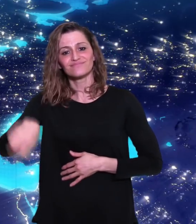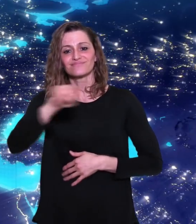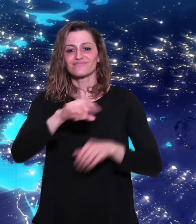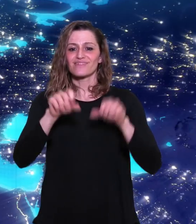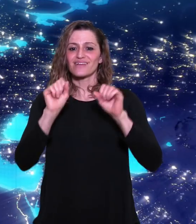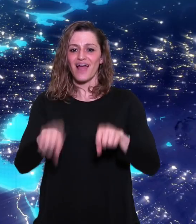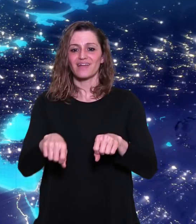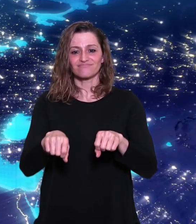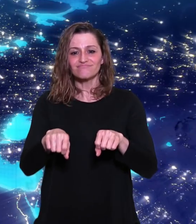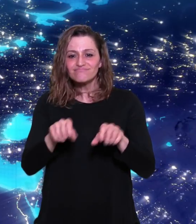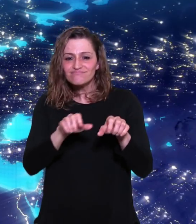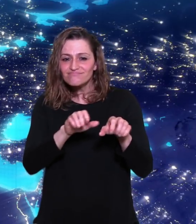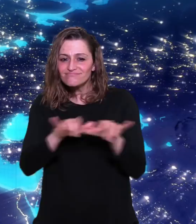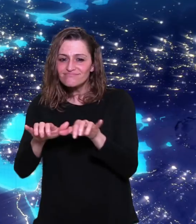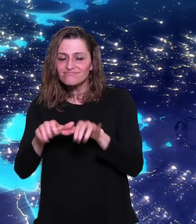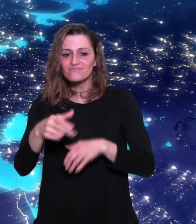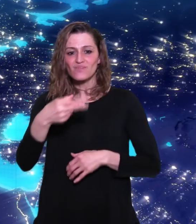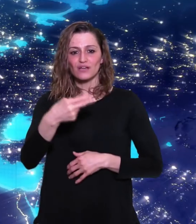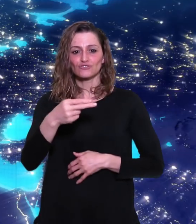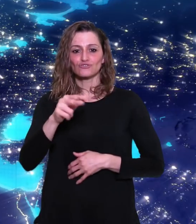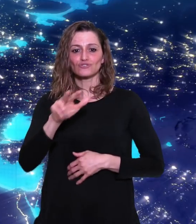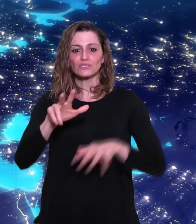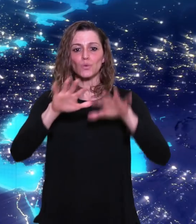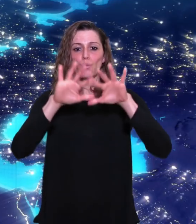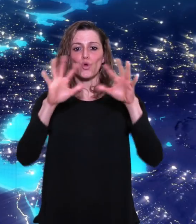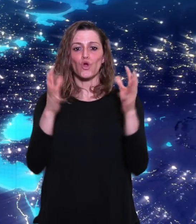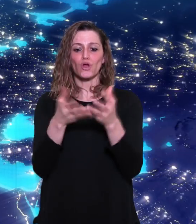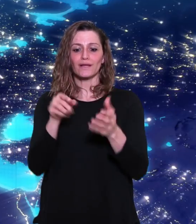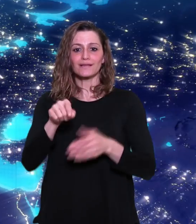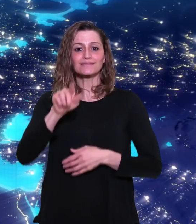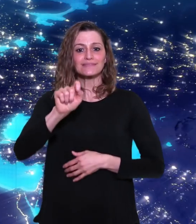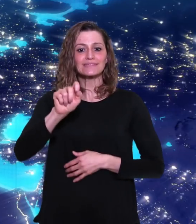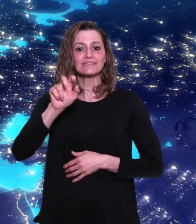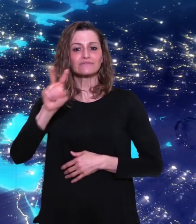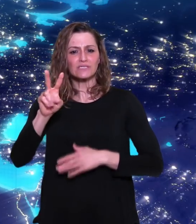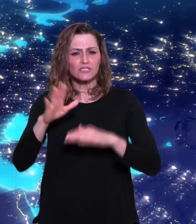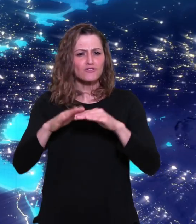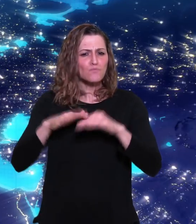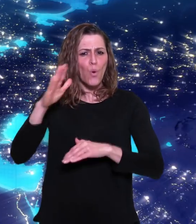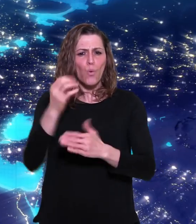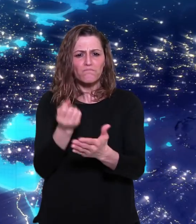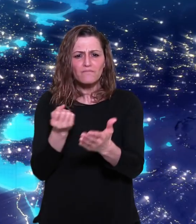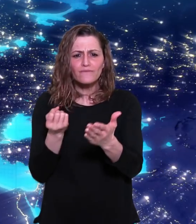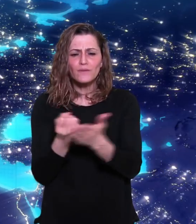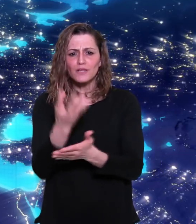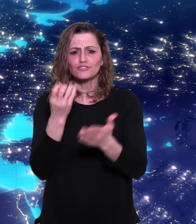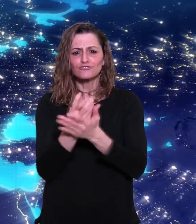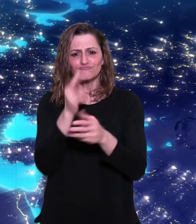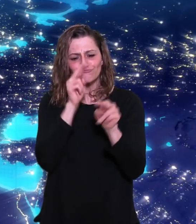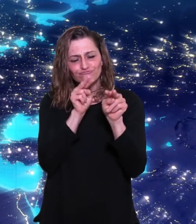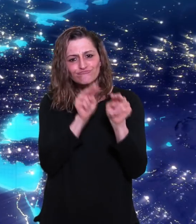visit H3WORLD.TV for more shows,